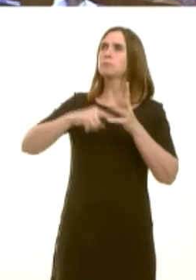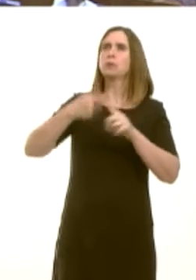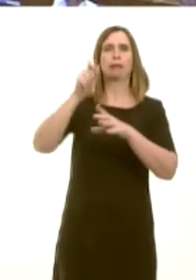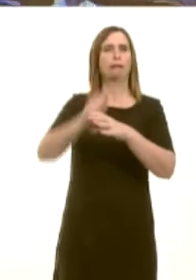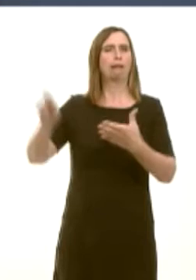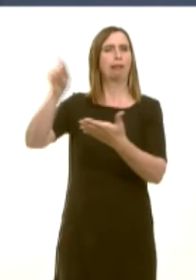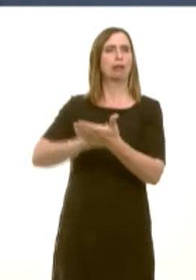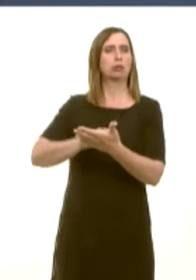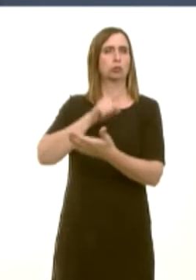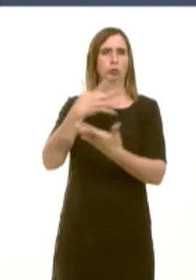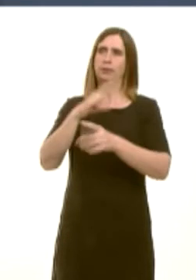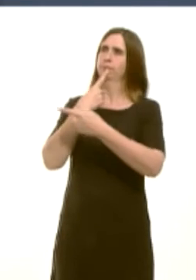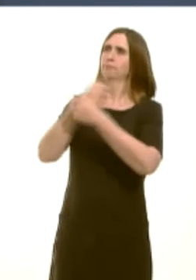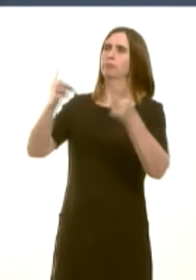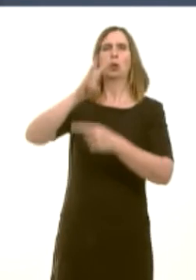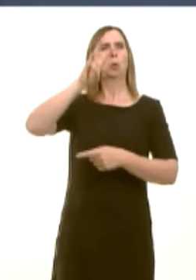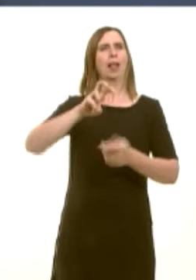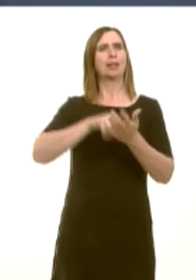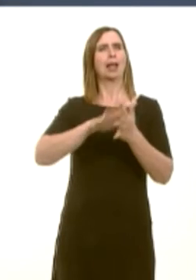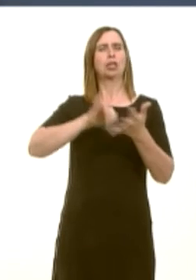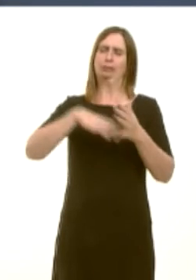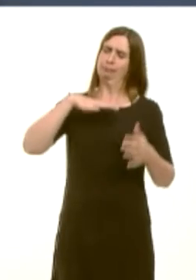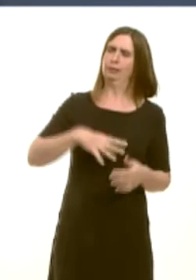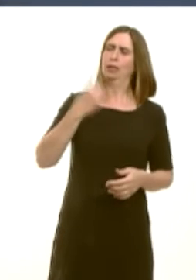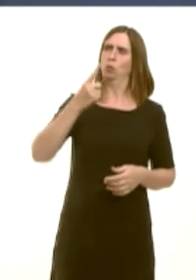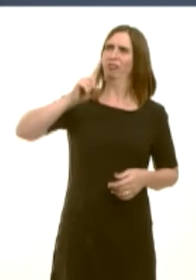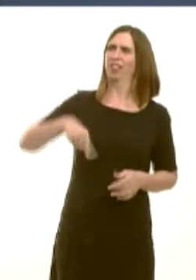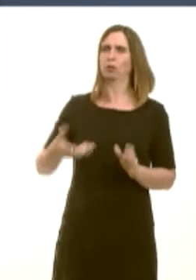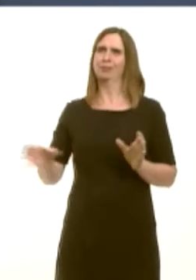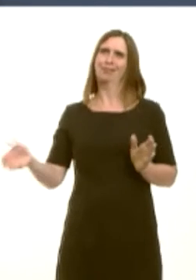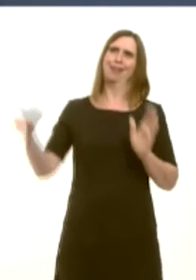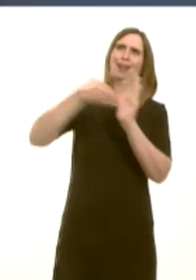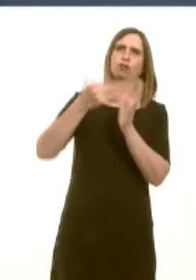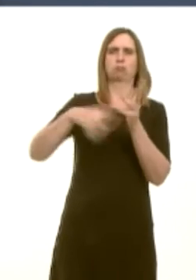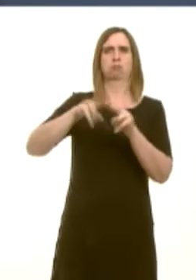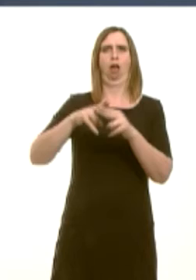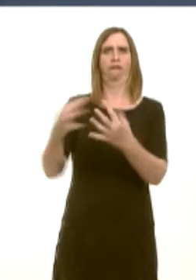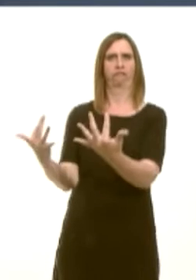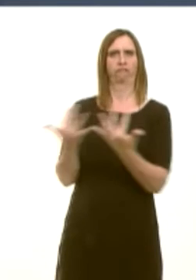the Welsh NHS needed 1,000 extra staff members, and you said that this policy would be funded